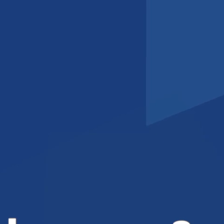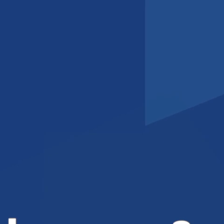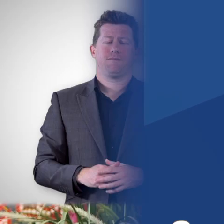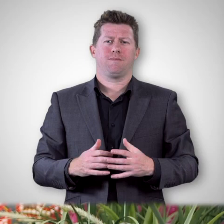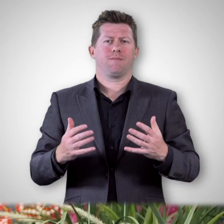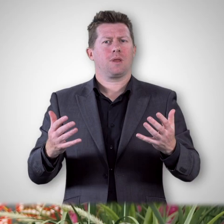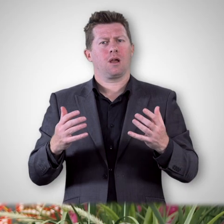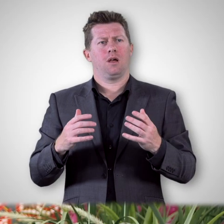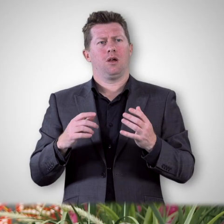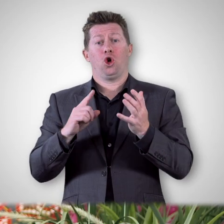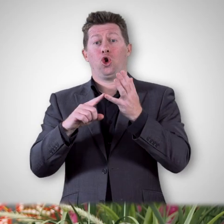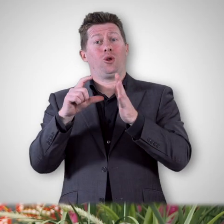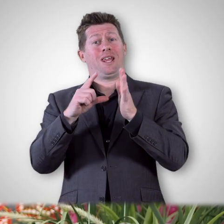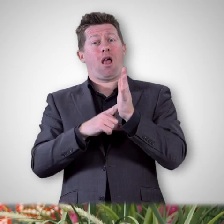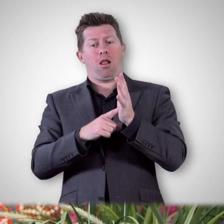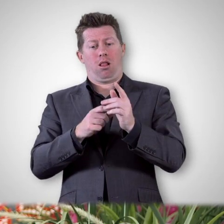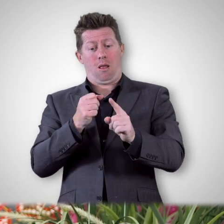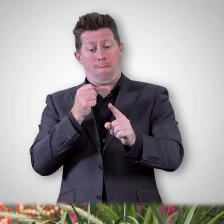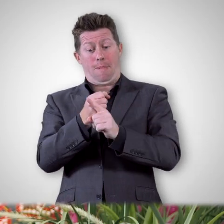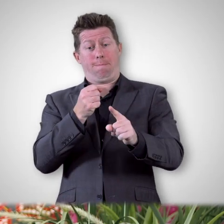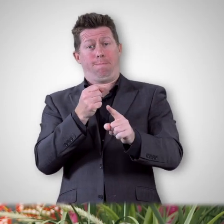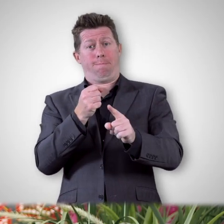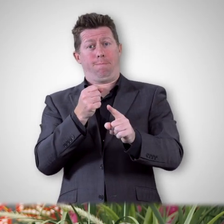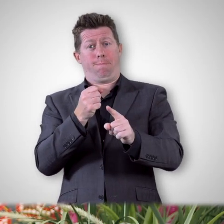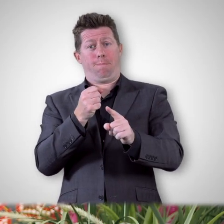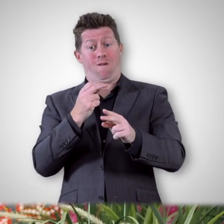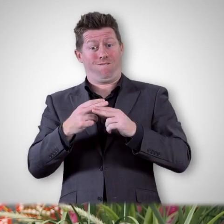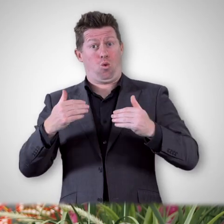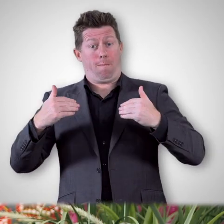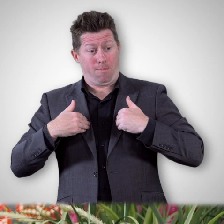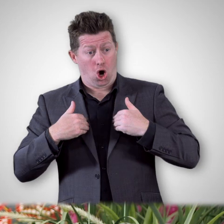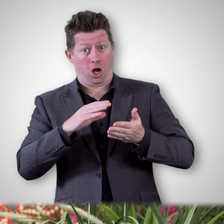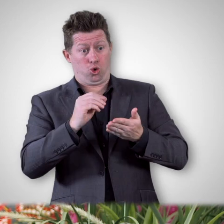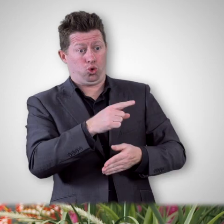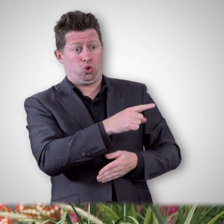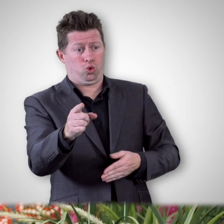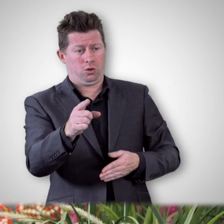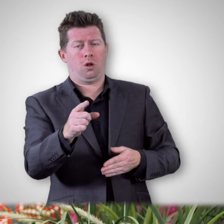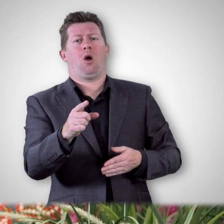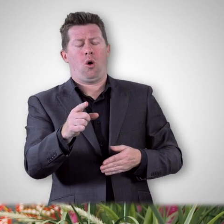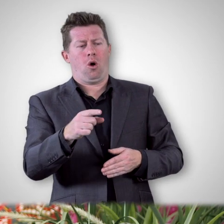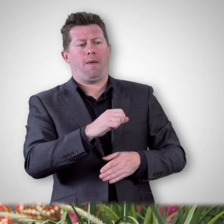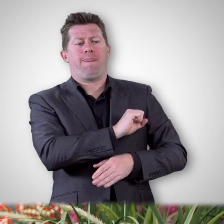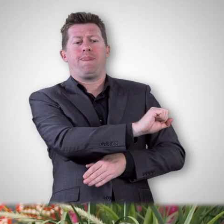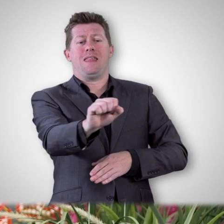The impact that Universal Design for Learning has had on my learners is the effort that they have to